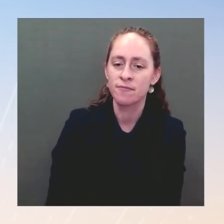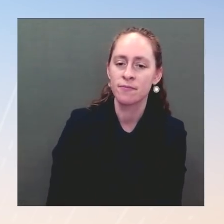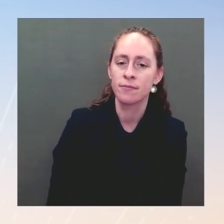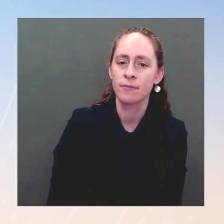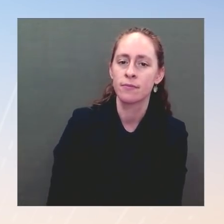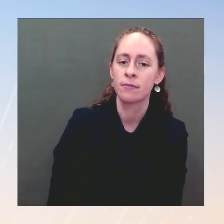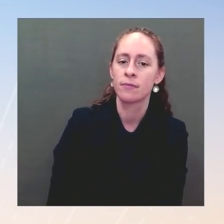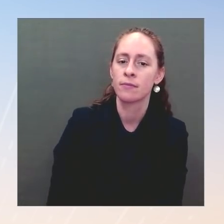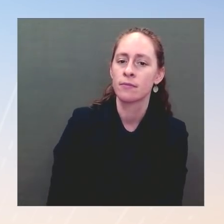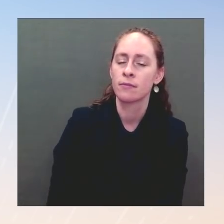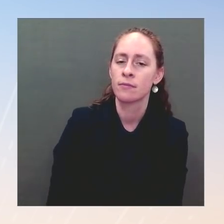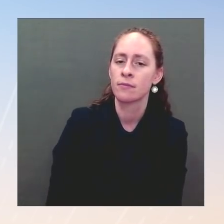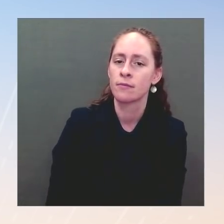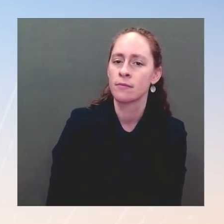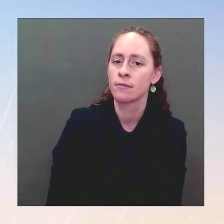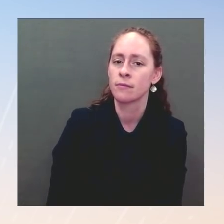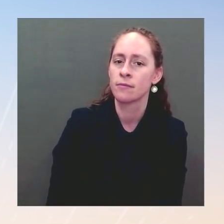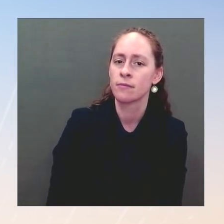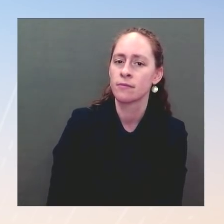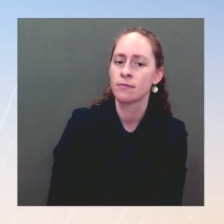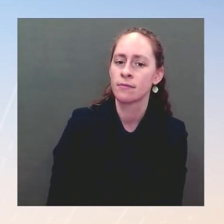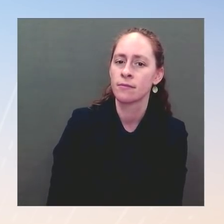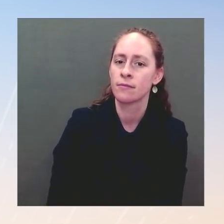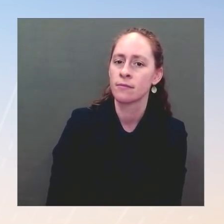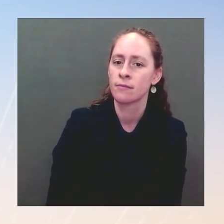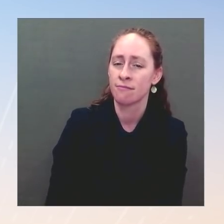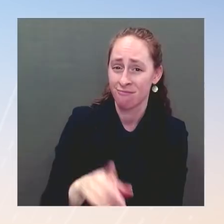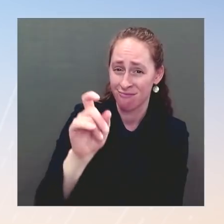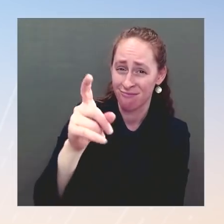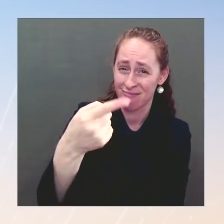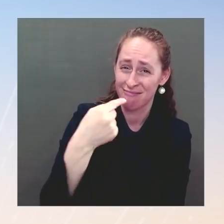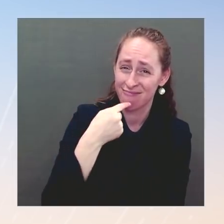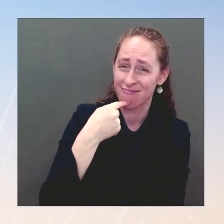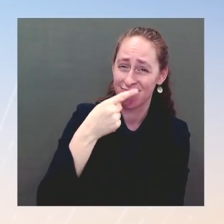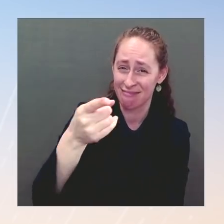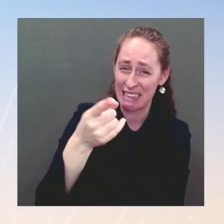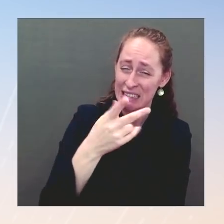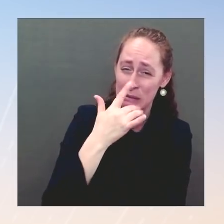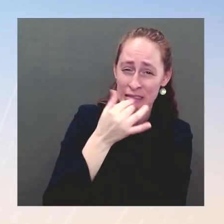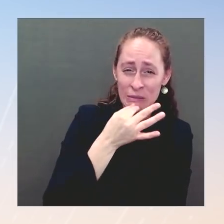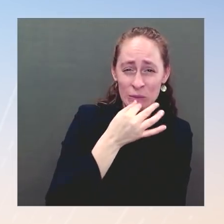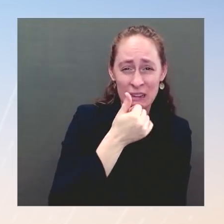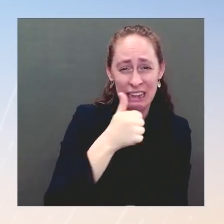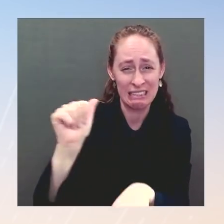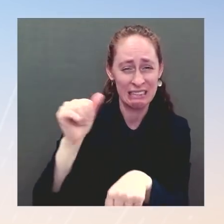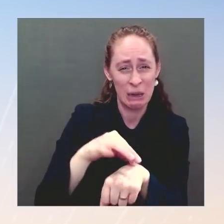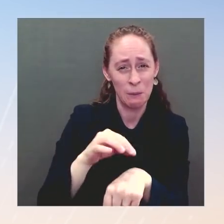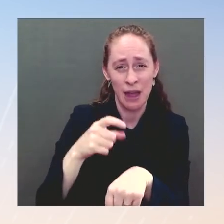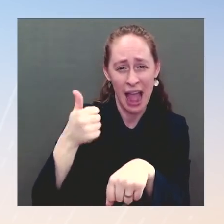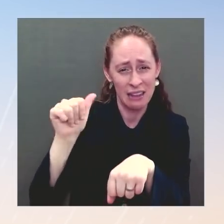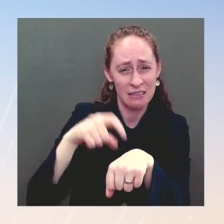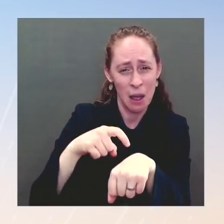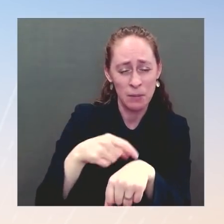The Press: -- and then you went back to it. Has there been a new warning to the Ukrainians in the last 24 hours or so? Because it seems that CNN and others are reporting